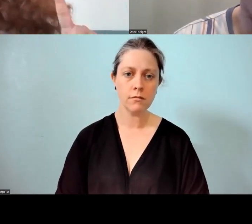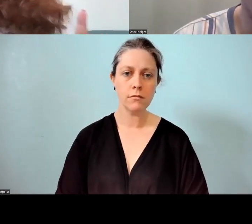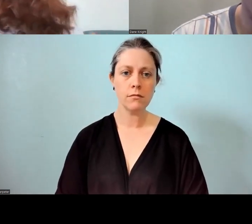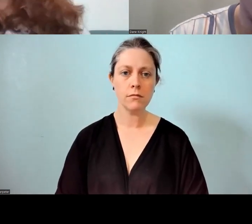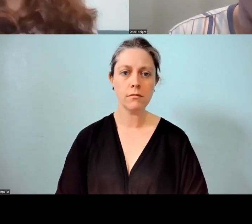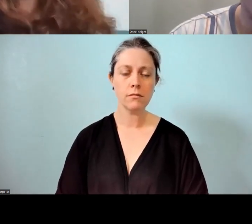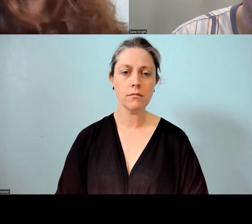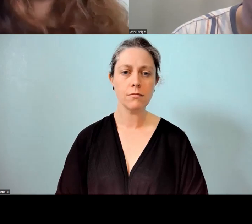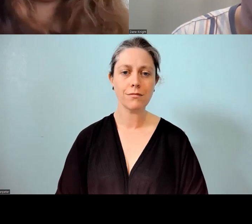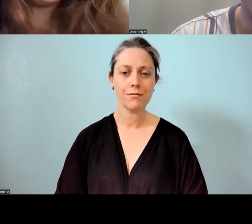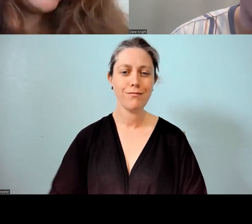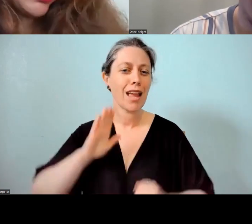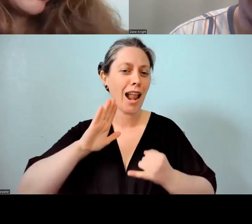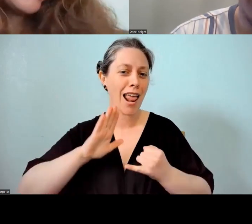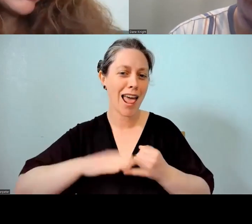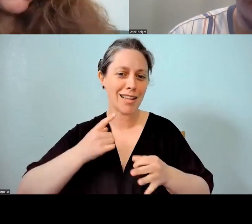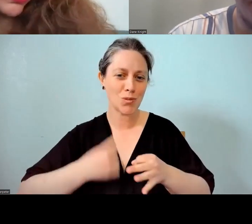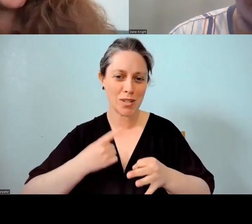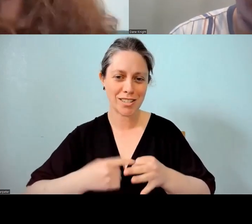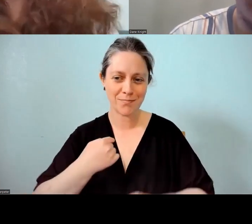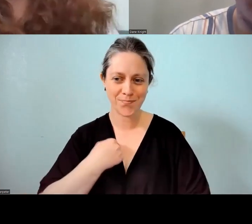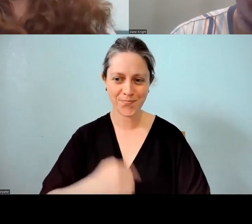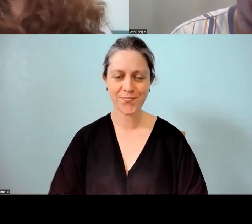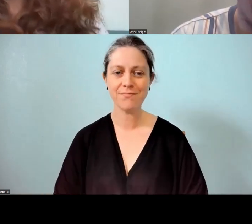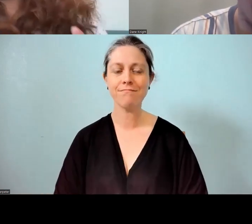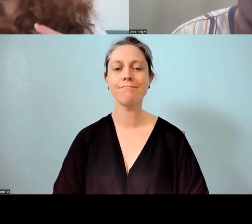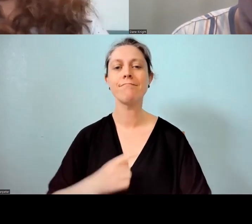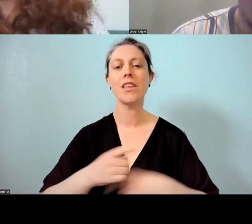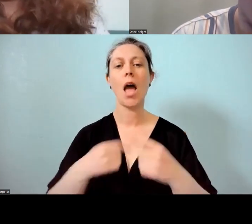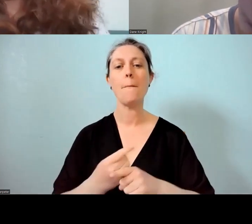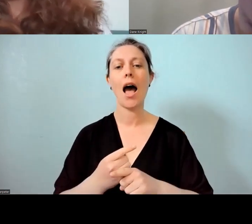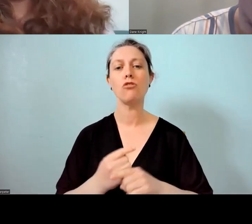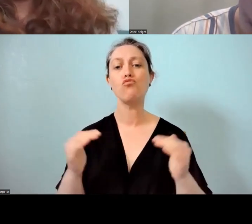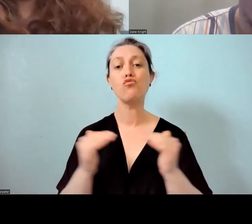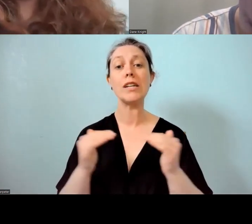One last question, Dane, and this is about reasonable accommodations and education.